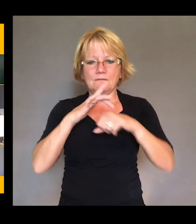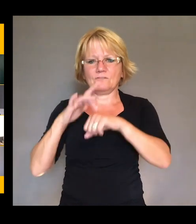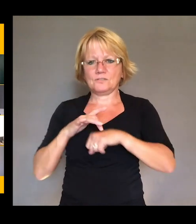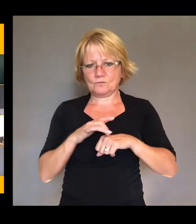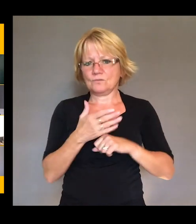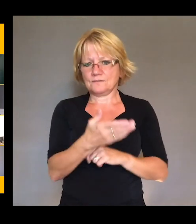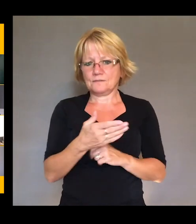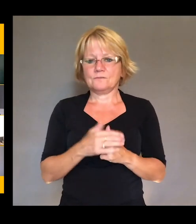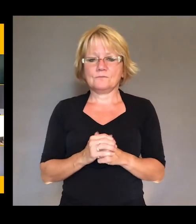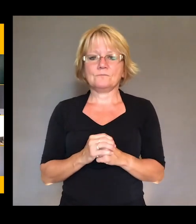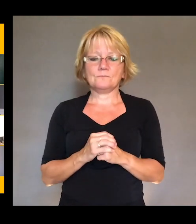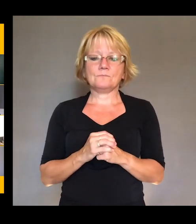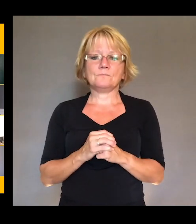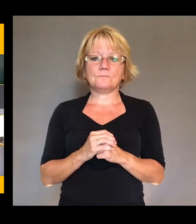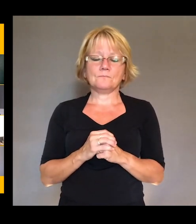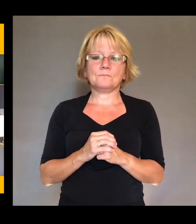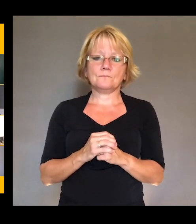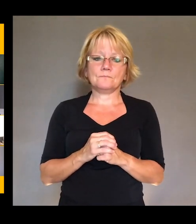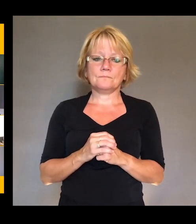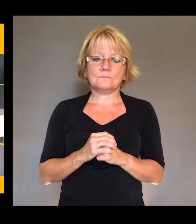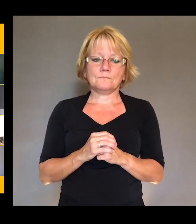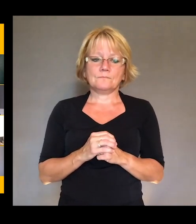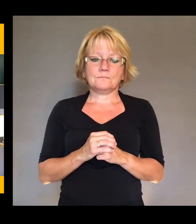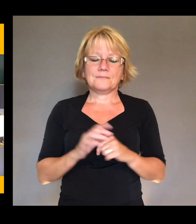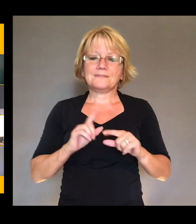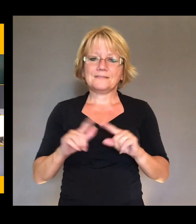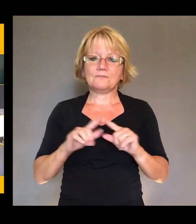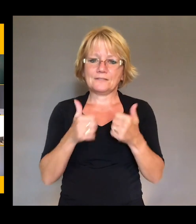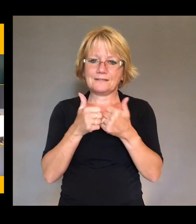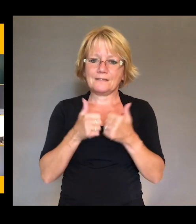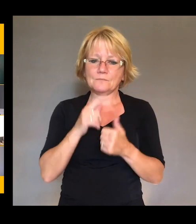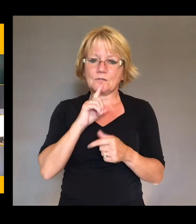There's just a lot of resource, Oh, here it is. These are lots of different games